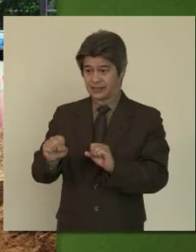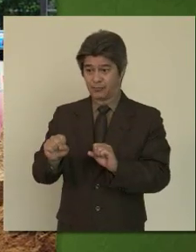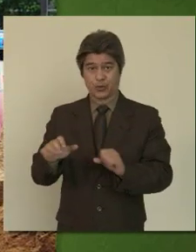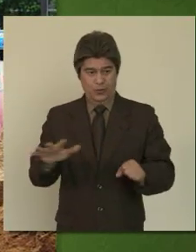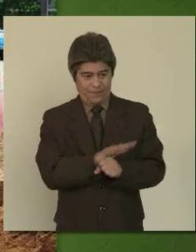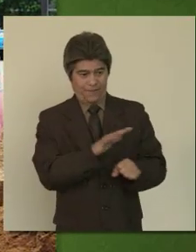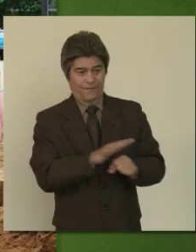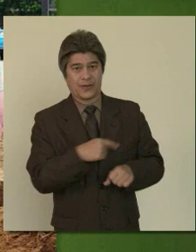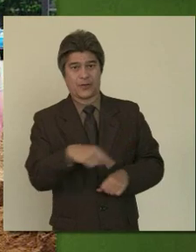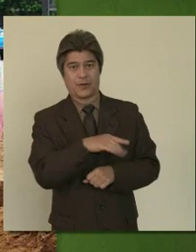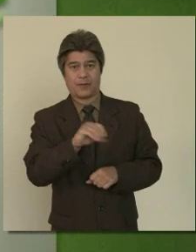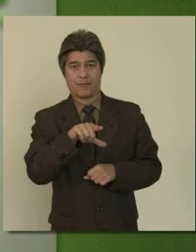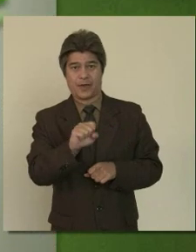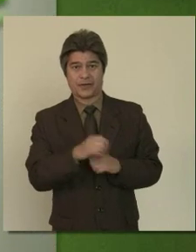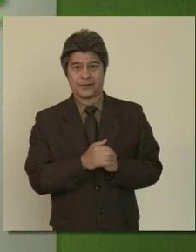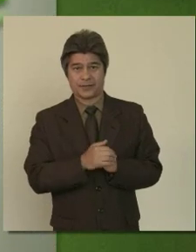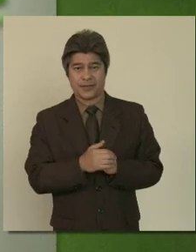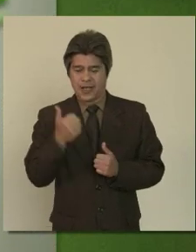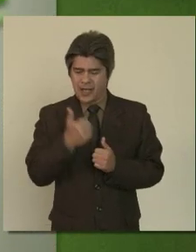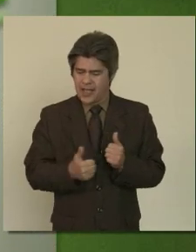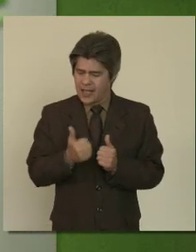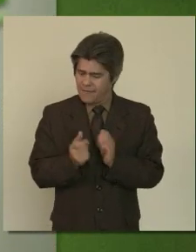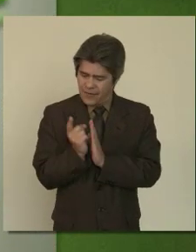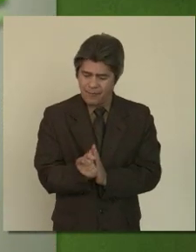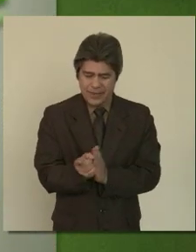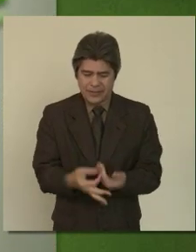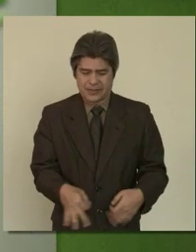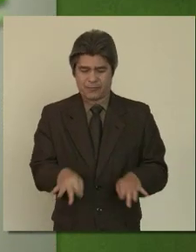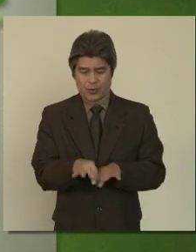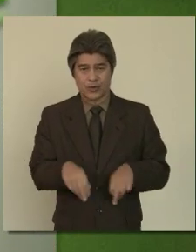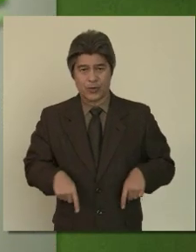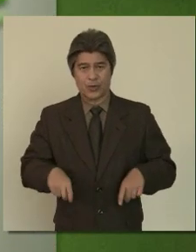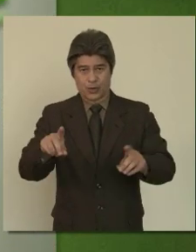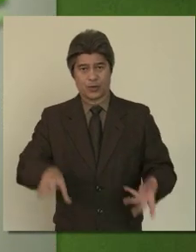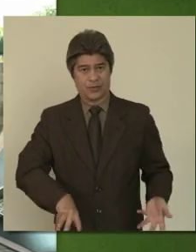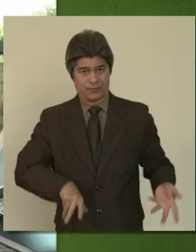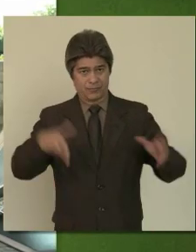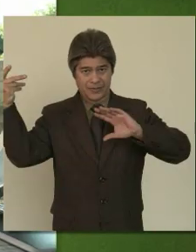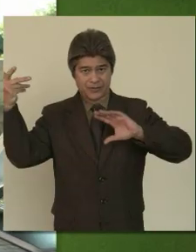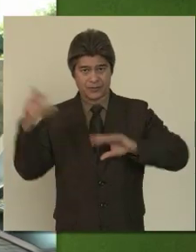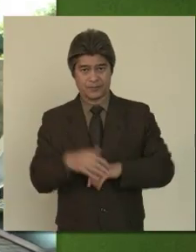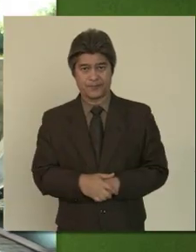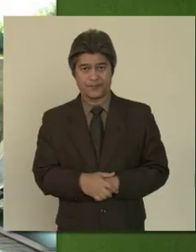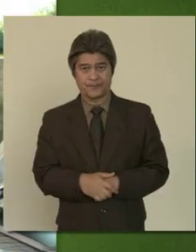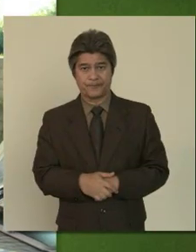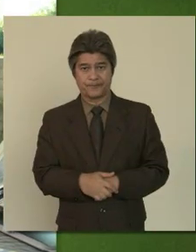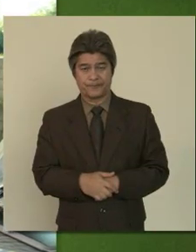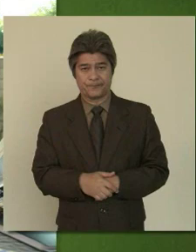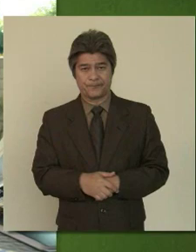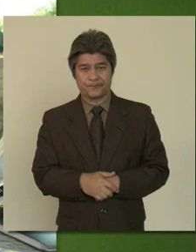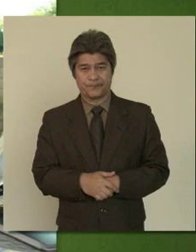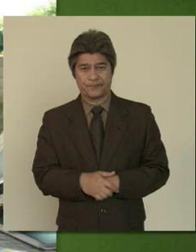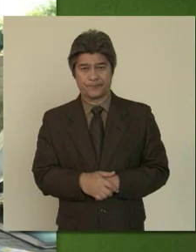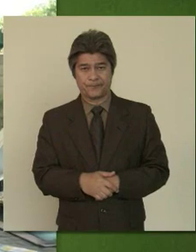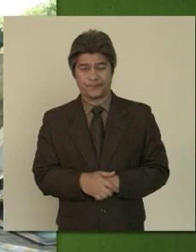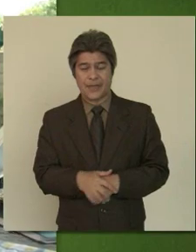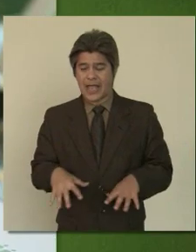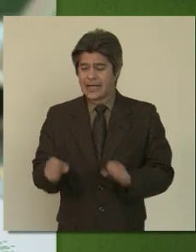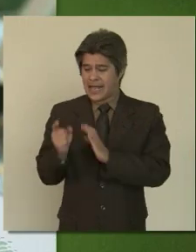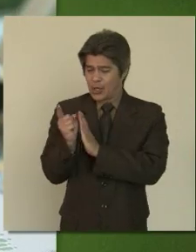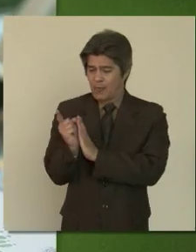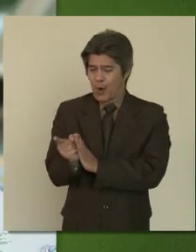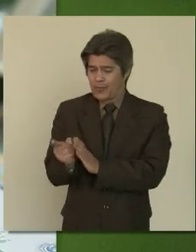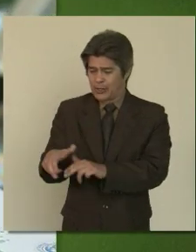those sandbags. Every minute counts in time of emergency or disaster.